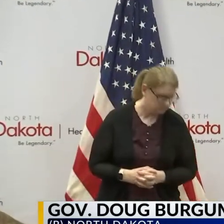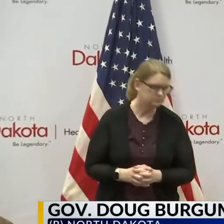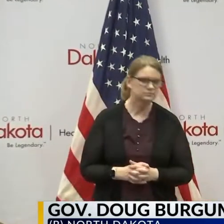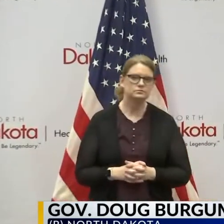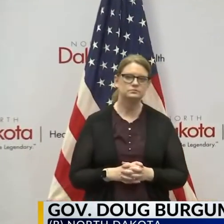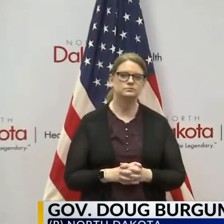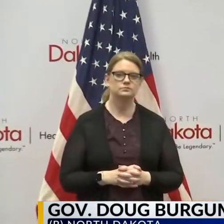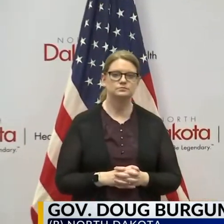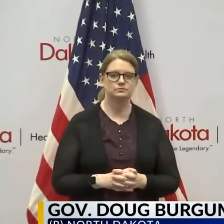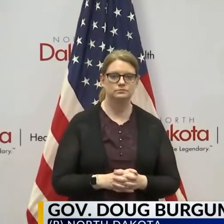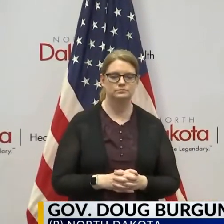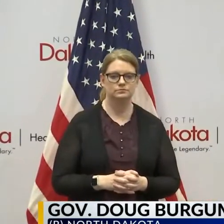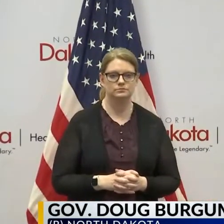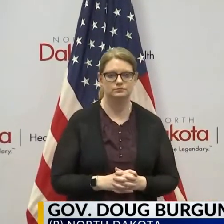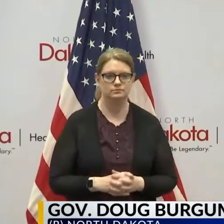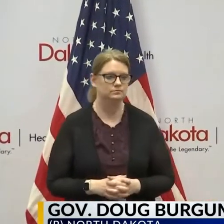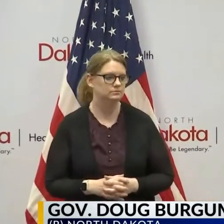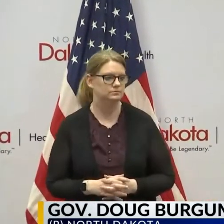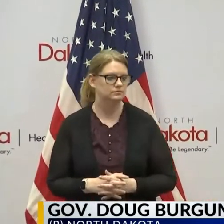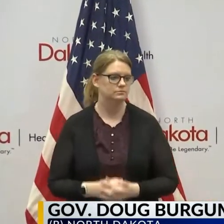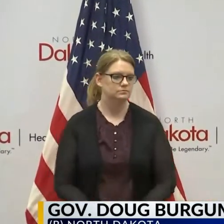THIS IS A KX NEWS SPECIAL